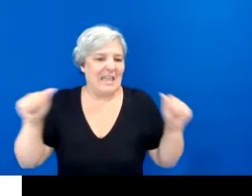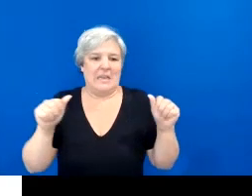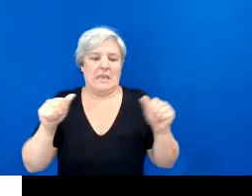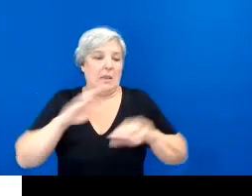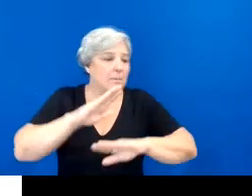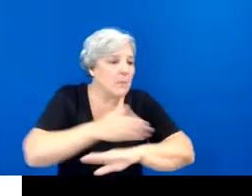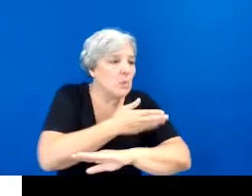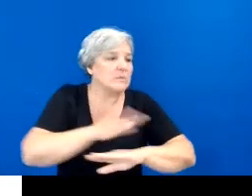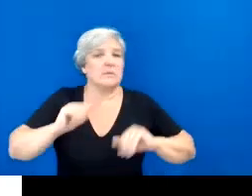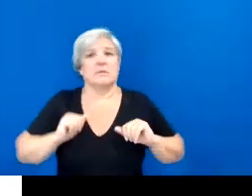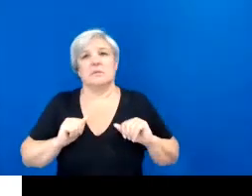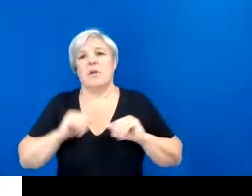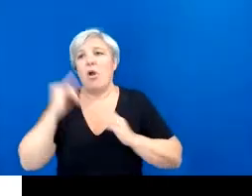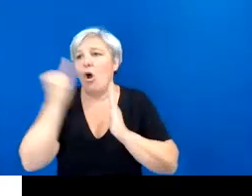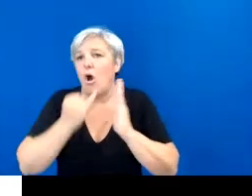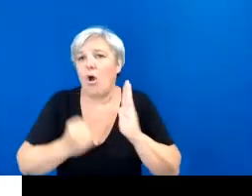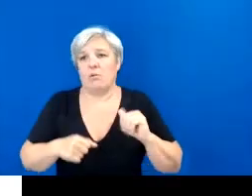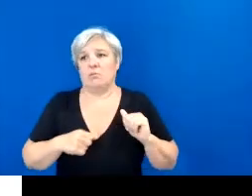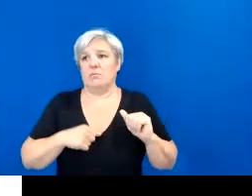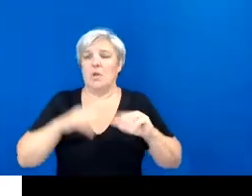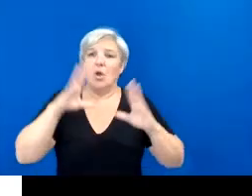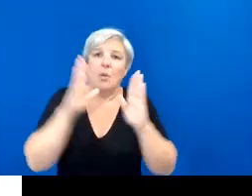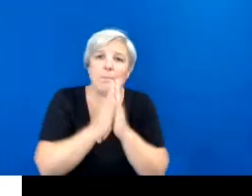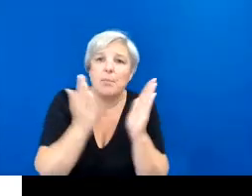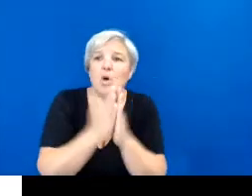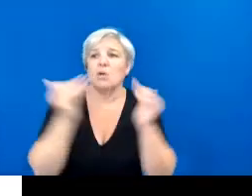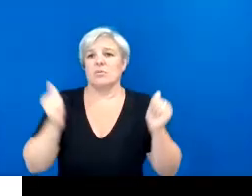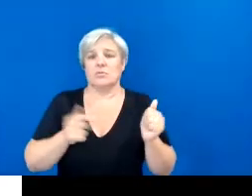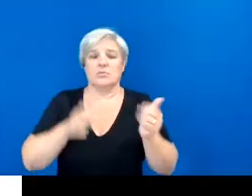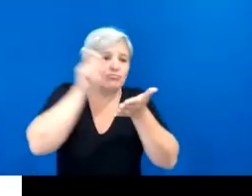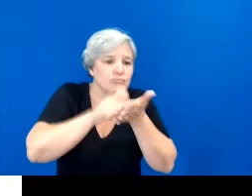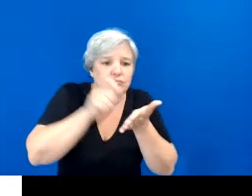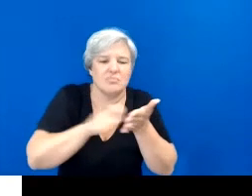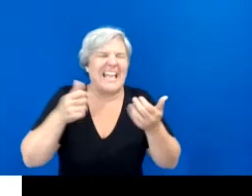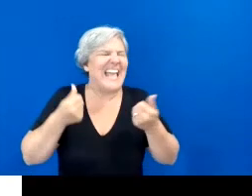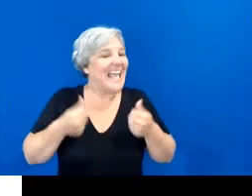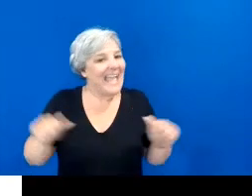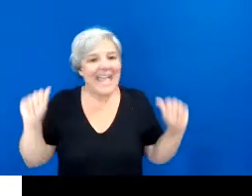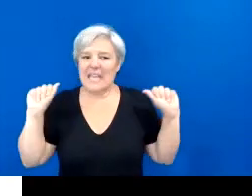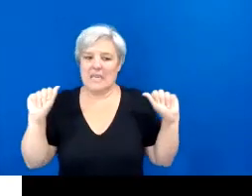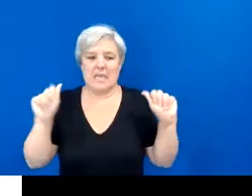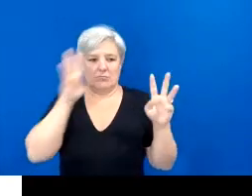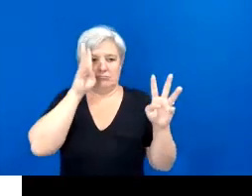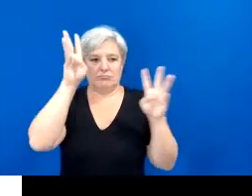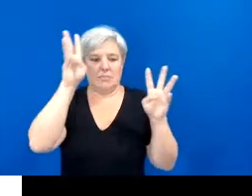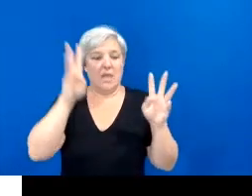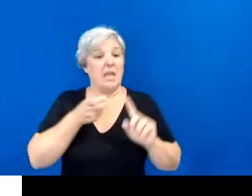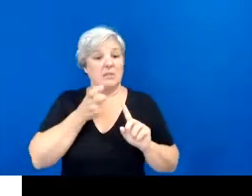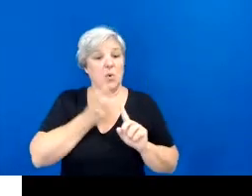any piece of art, anything, any time someone creates something, it is automatically copyrighted.